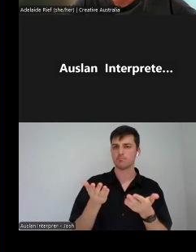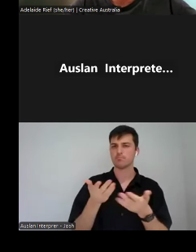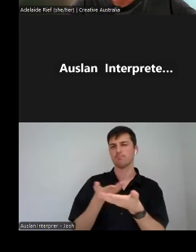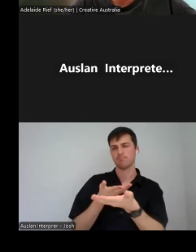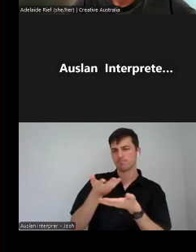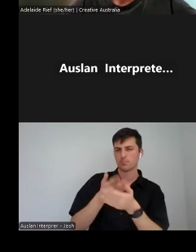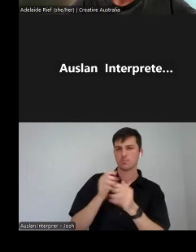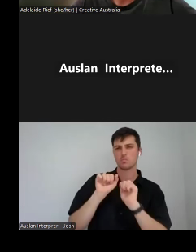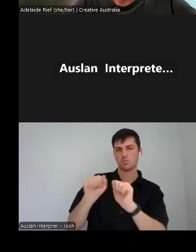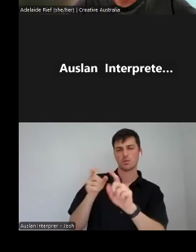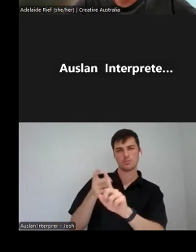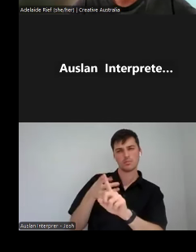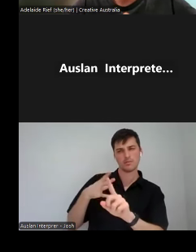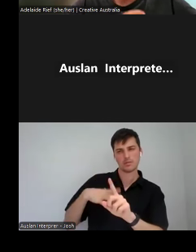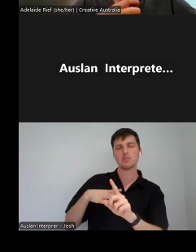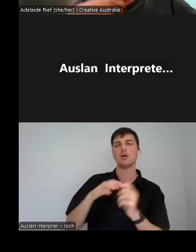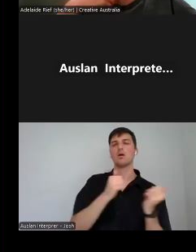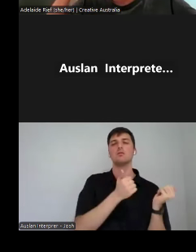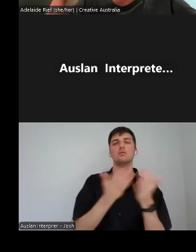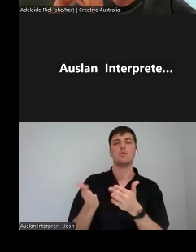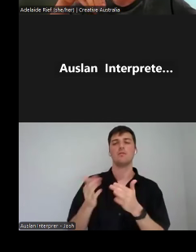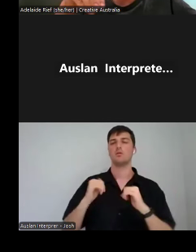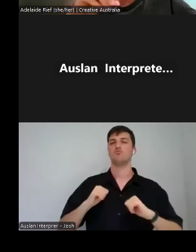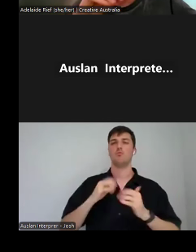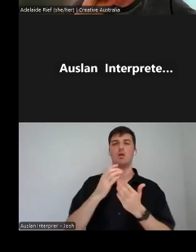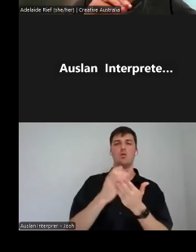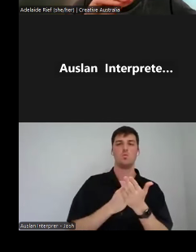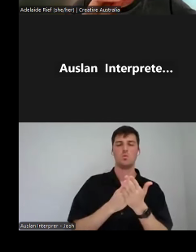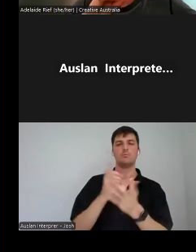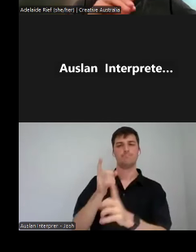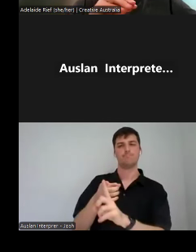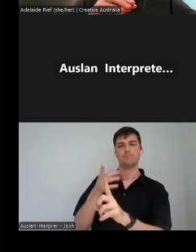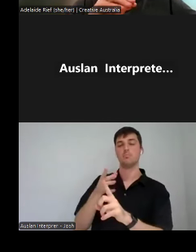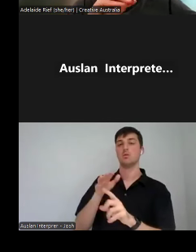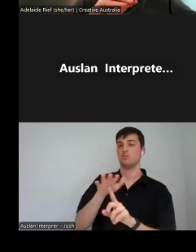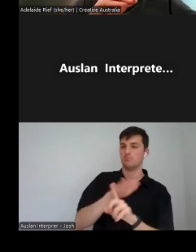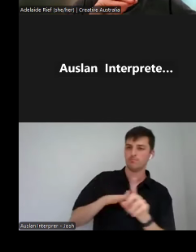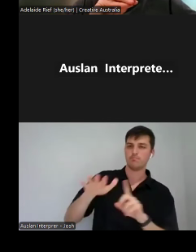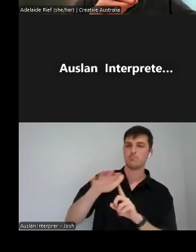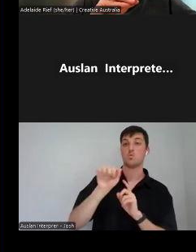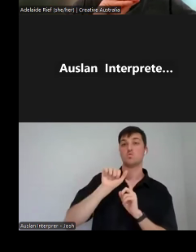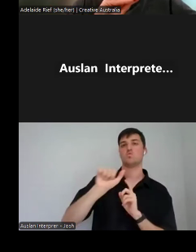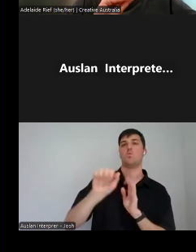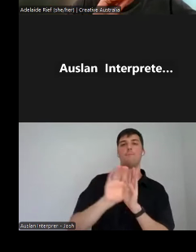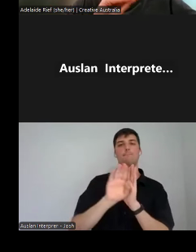needs are and delivers a training course directly to your company directors, your Board members